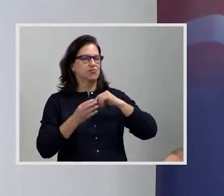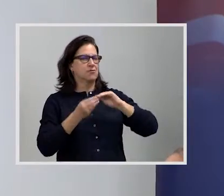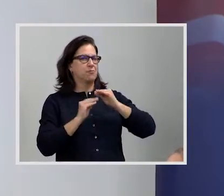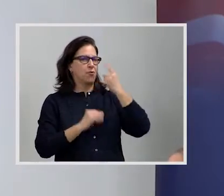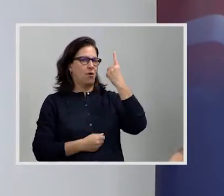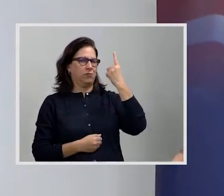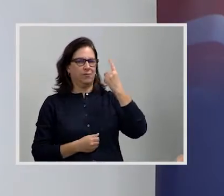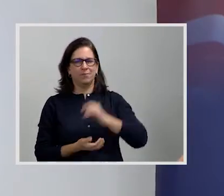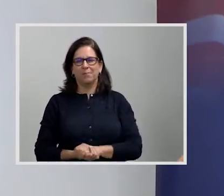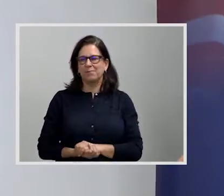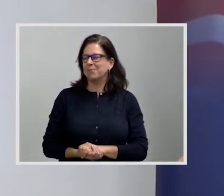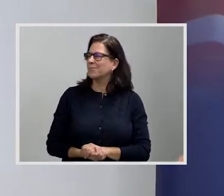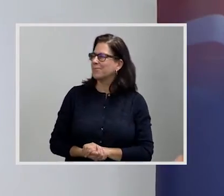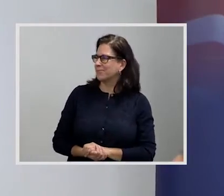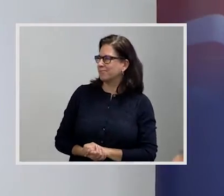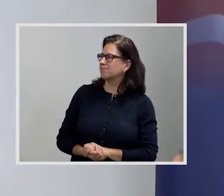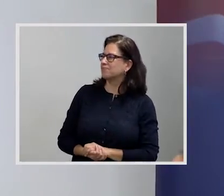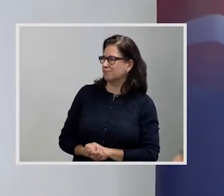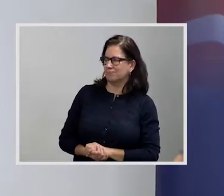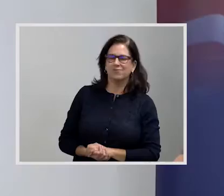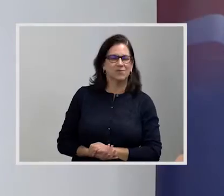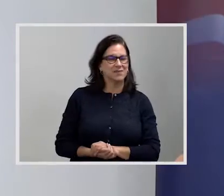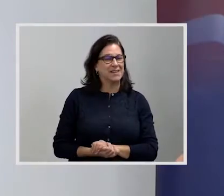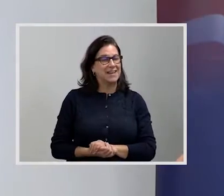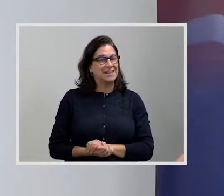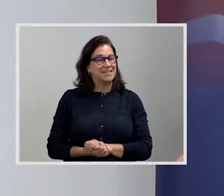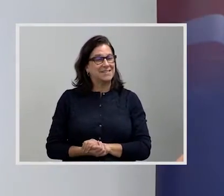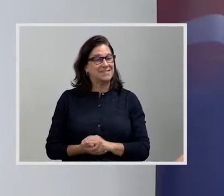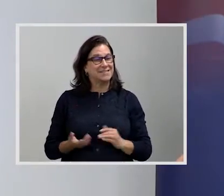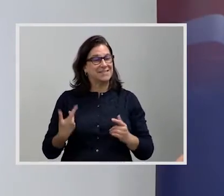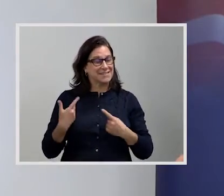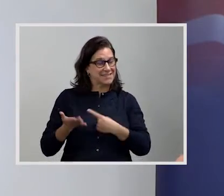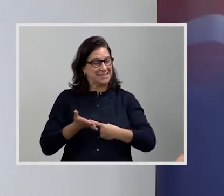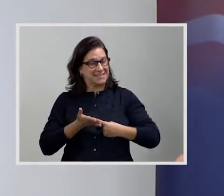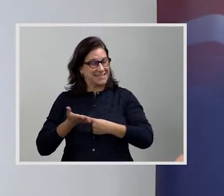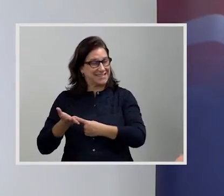SO WE ALLOCATED OUR BUDGET BASED ON OUR PRIORITIES WE